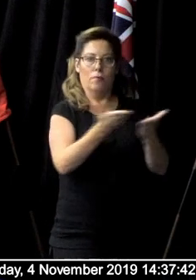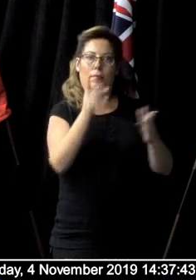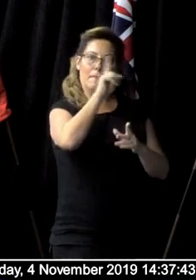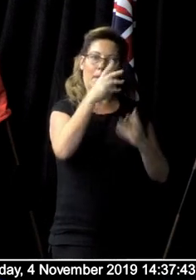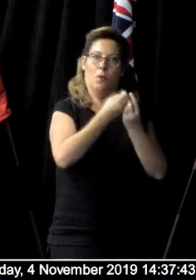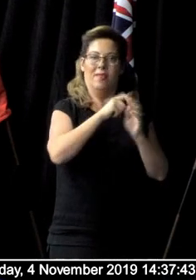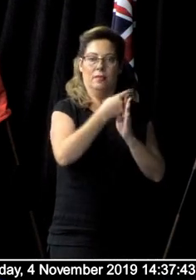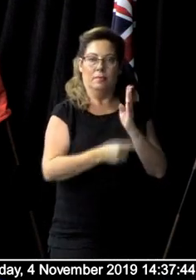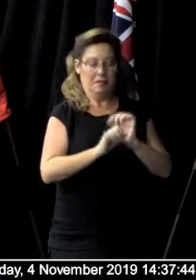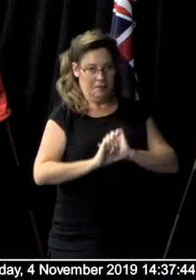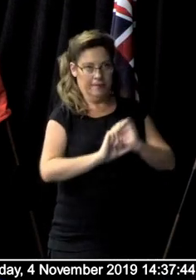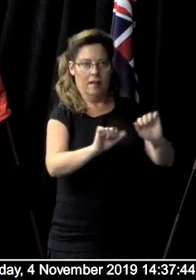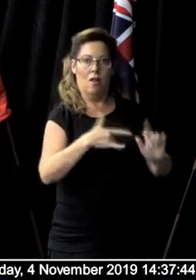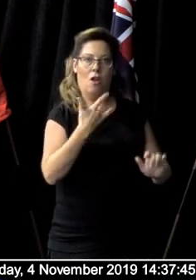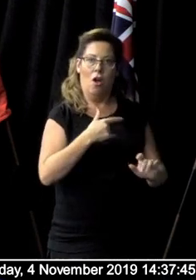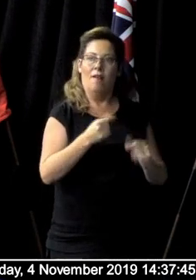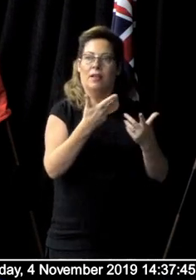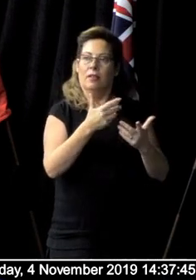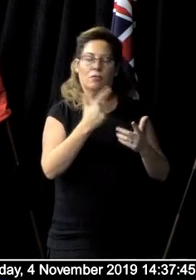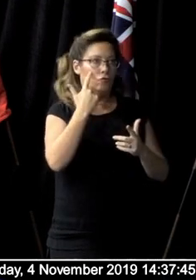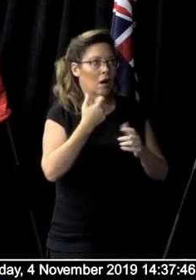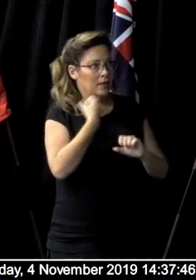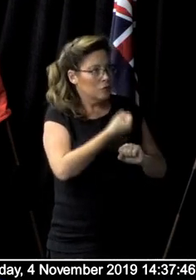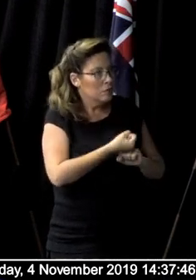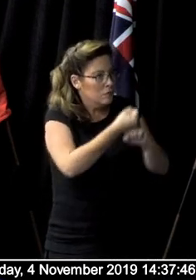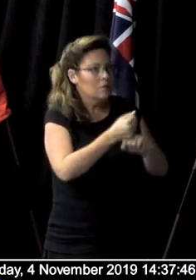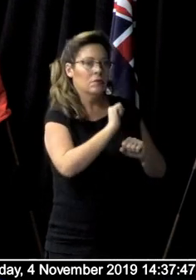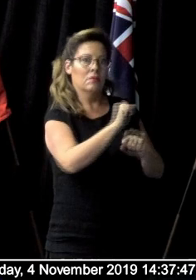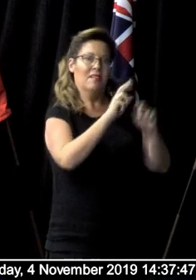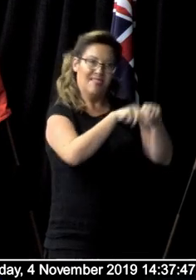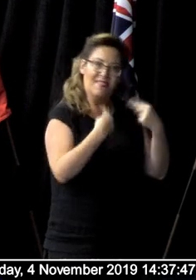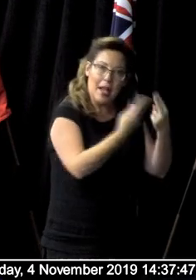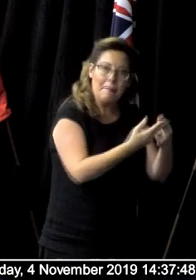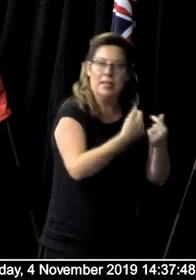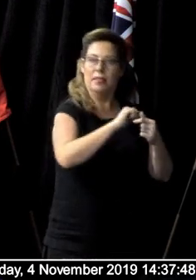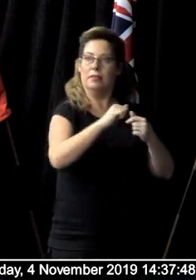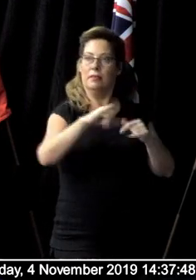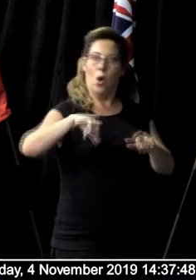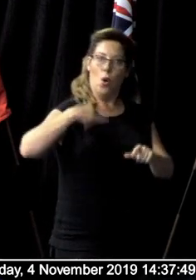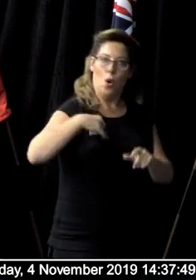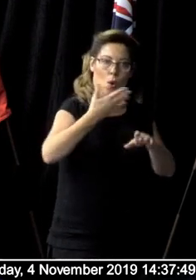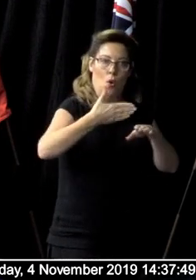people with disabilities, families, workers, to pursue more inclusive lives